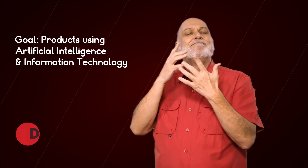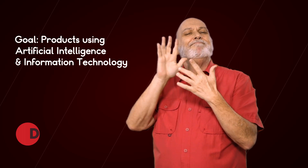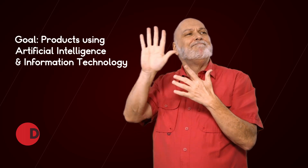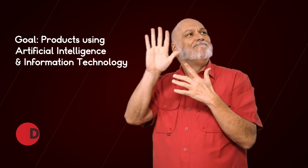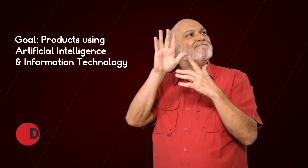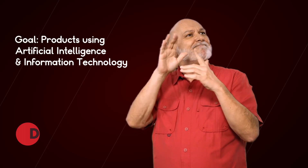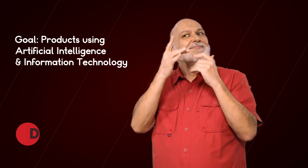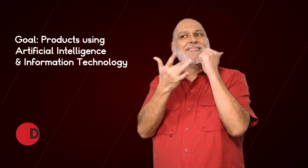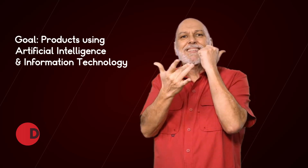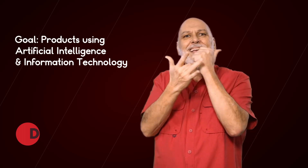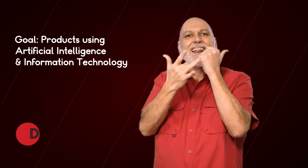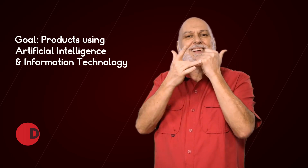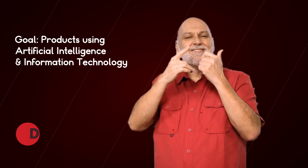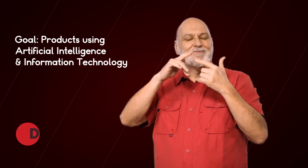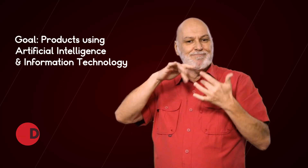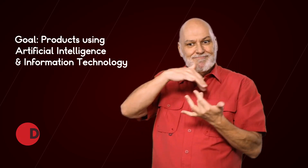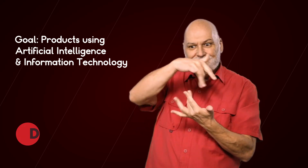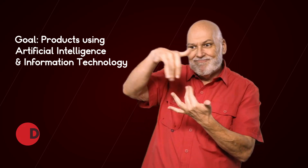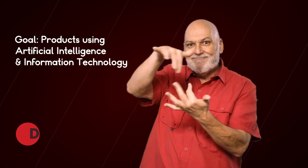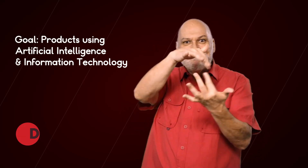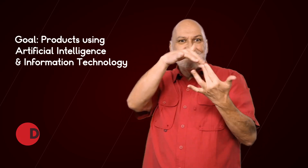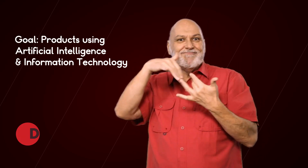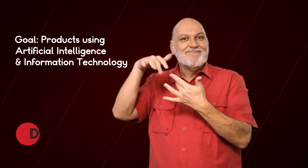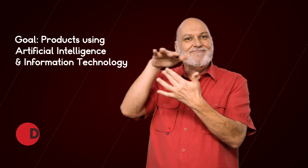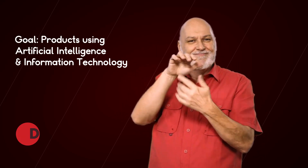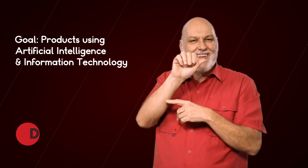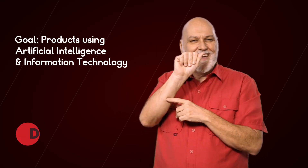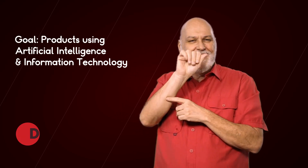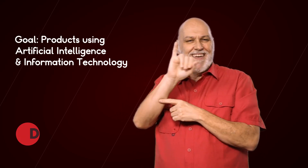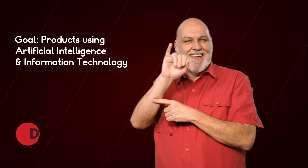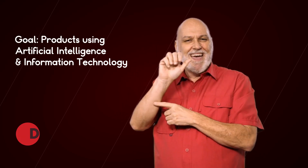Born in Alabama,